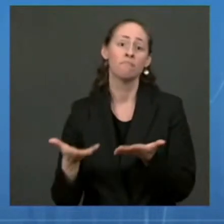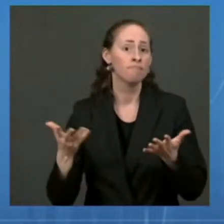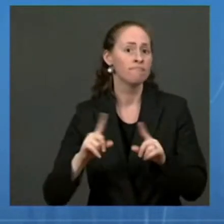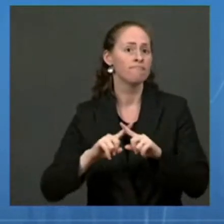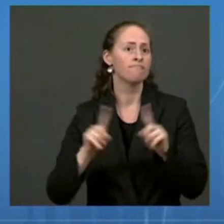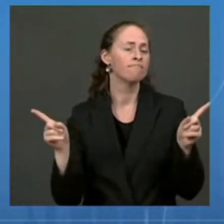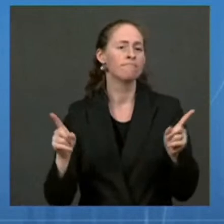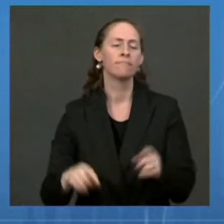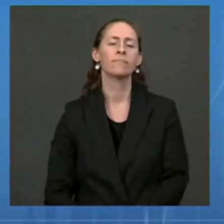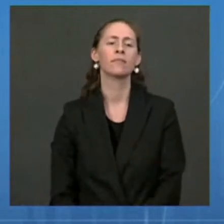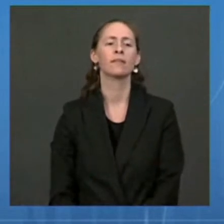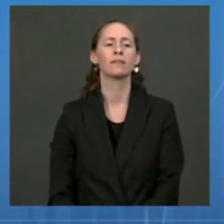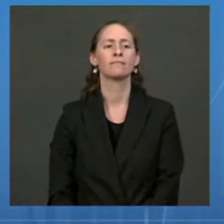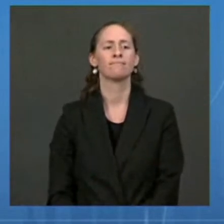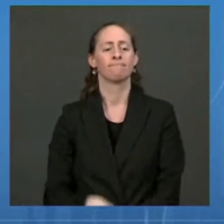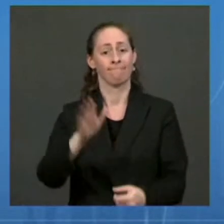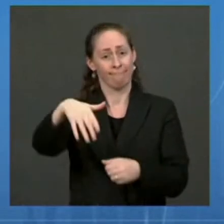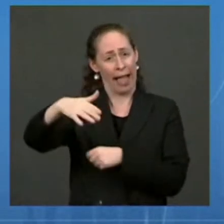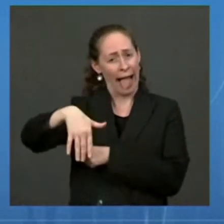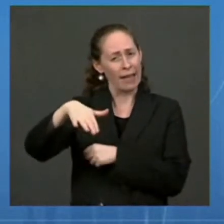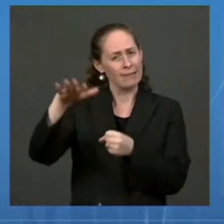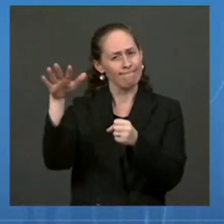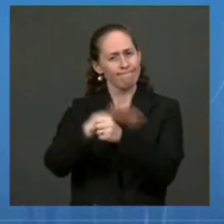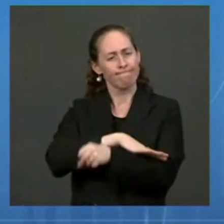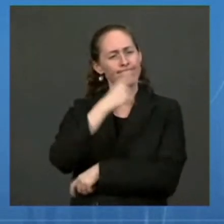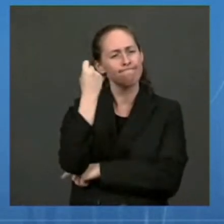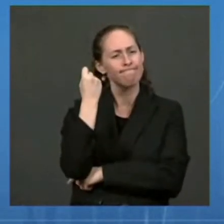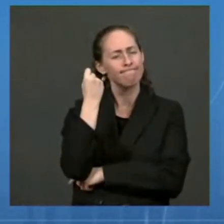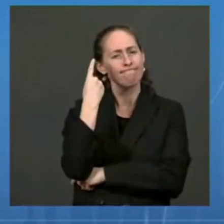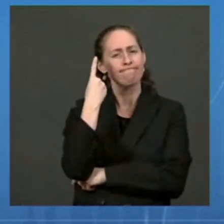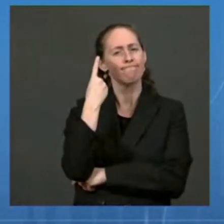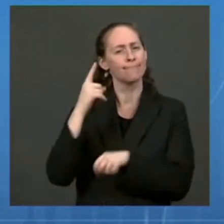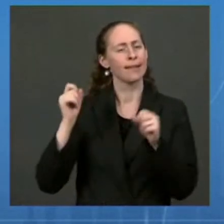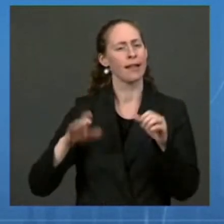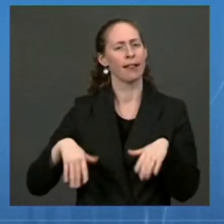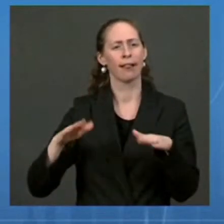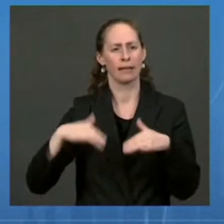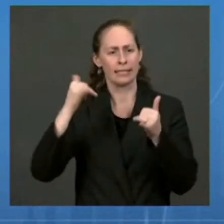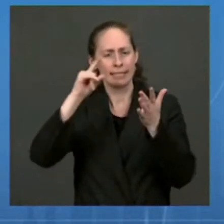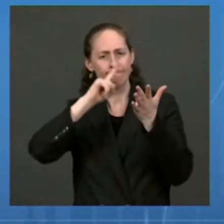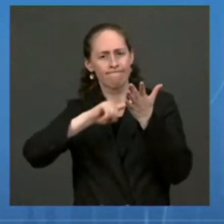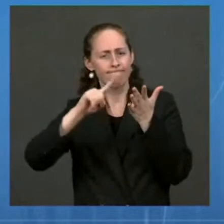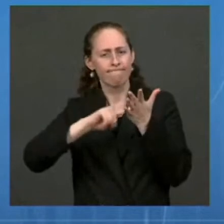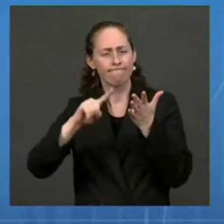HOWEVER, THERE IS ANOTHER SYNDROME WITH A GROUP AND CONSTELLATION OF SIGNS AND SYMPTOMS NOT COMPLETELY